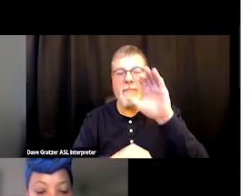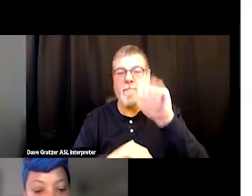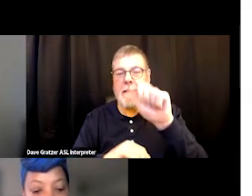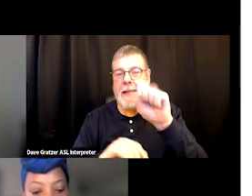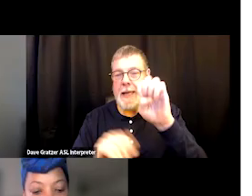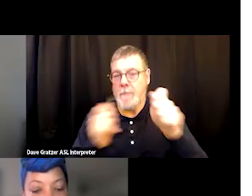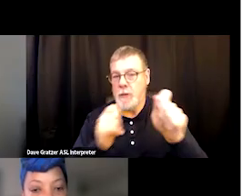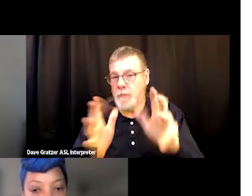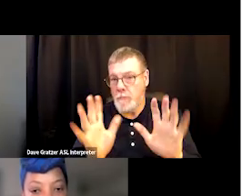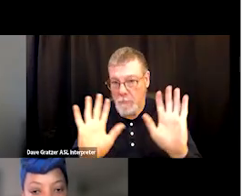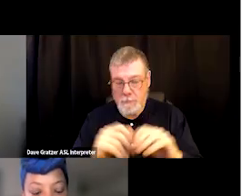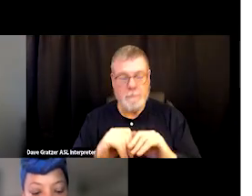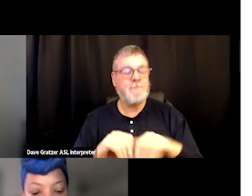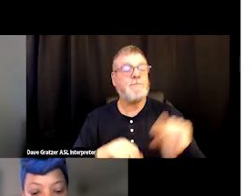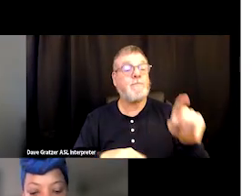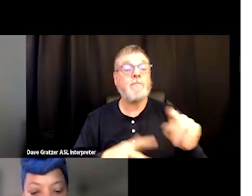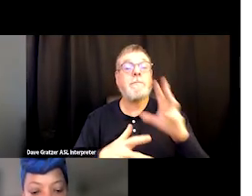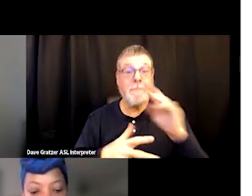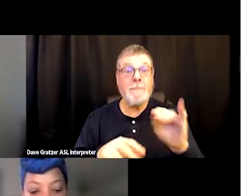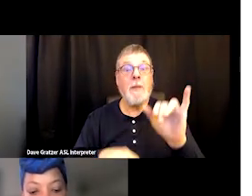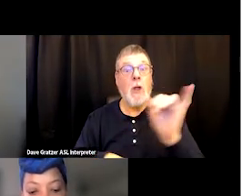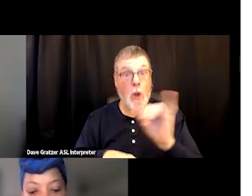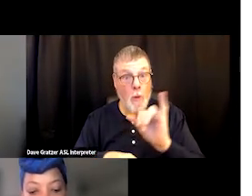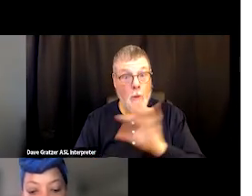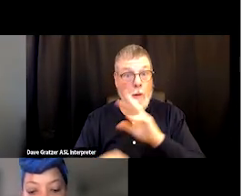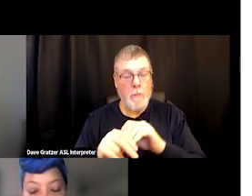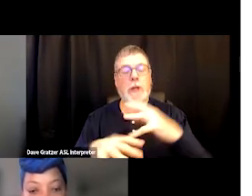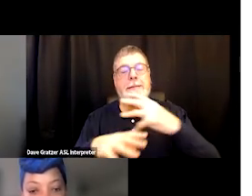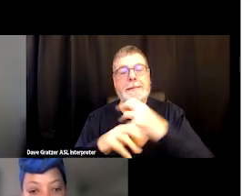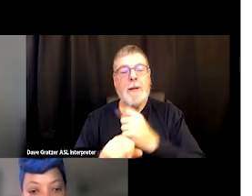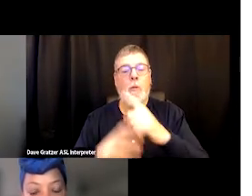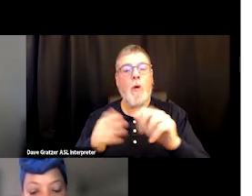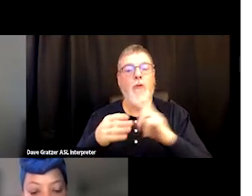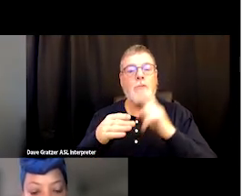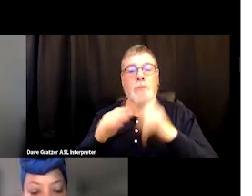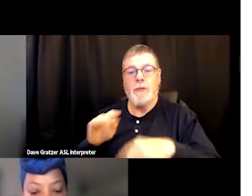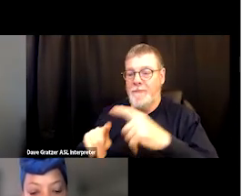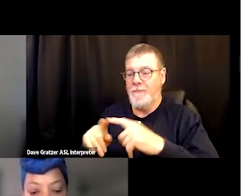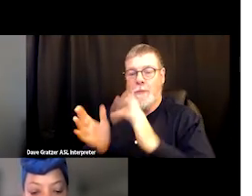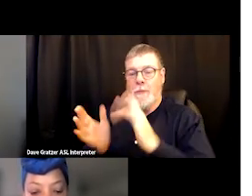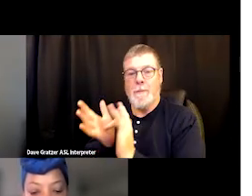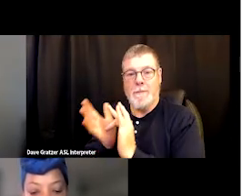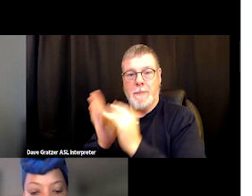And then also, importantly, a summary of what you're finding in the medical records.